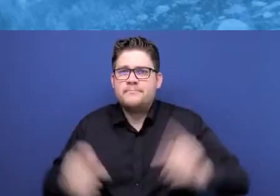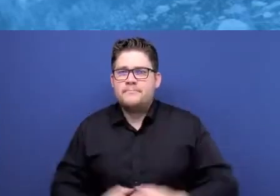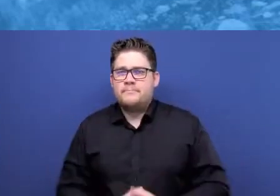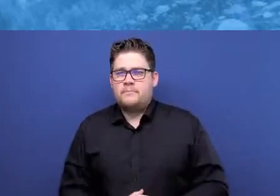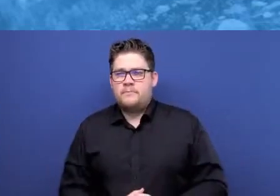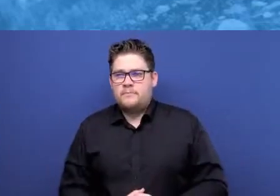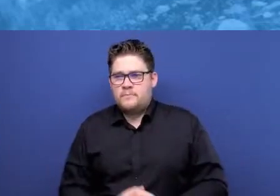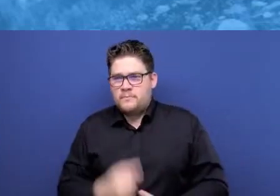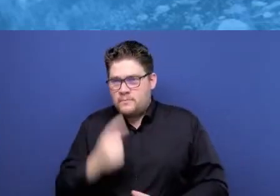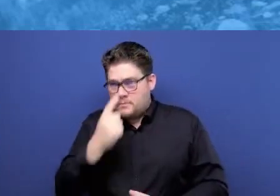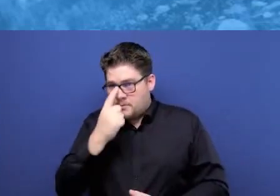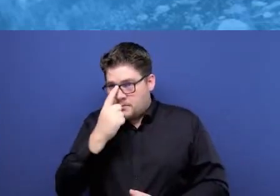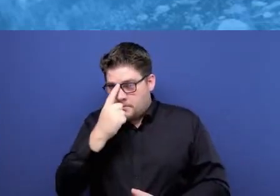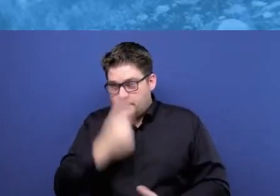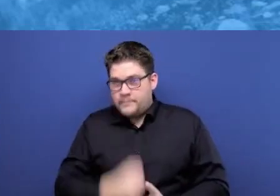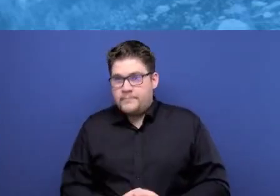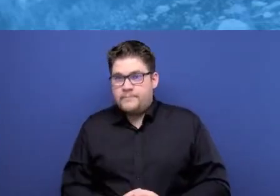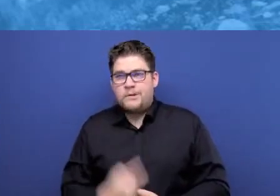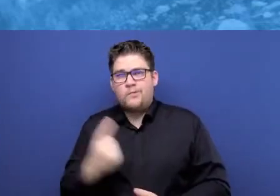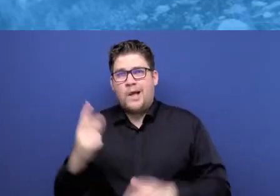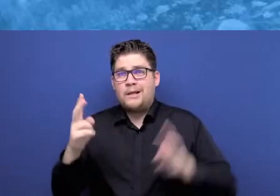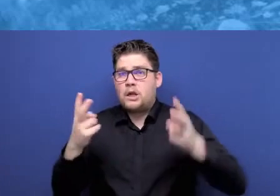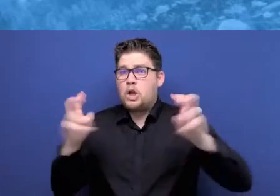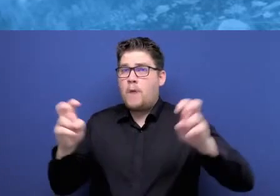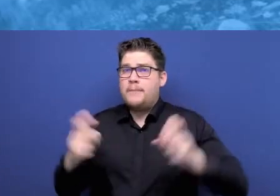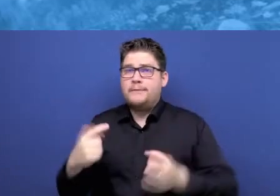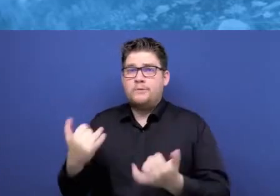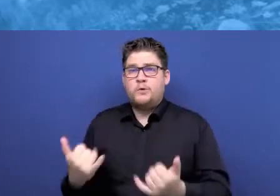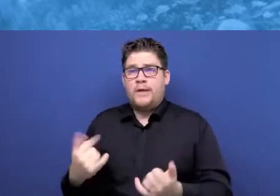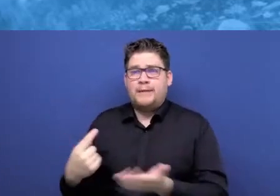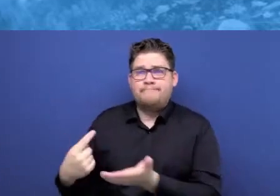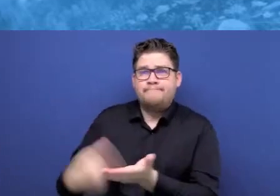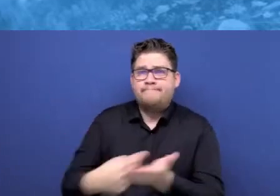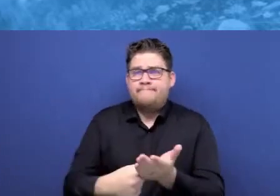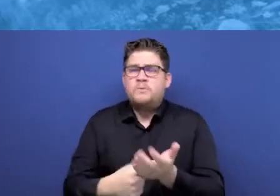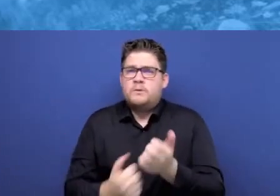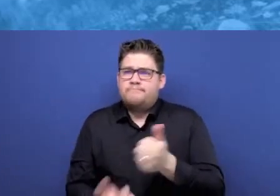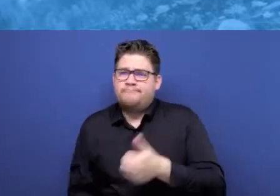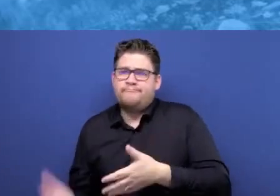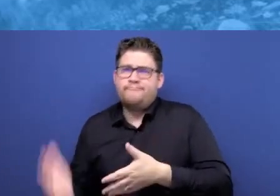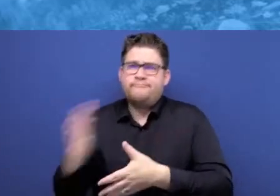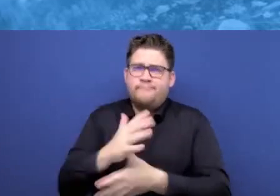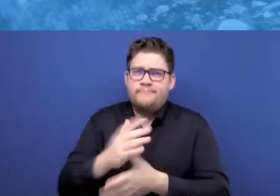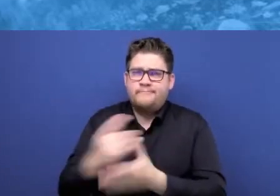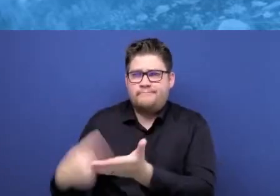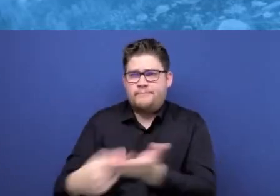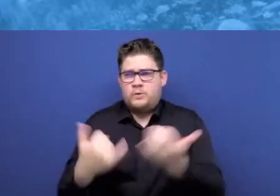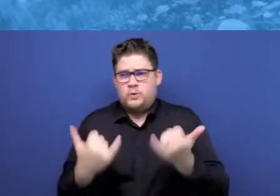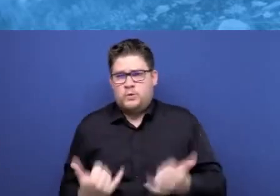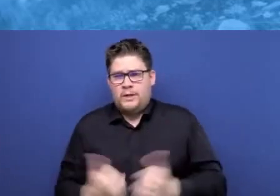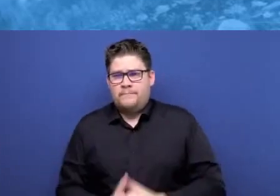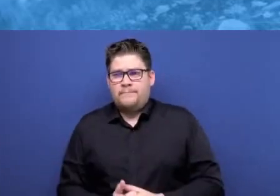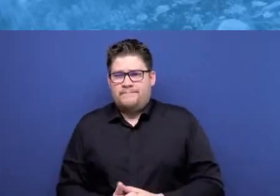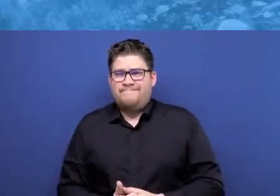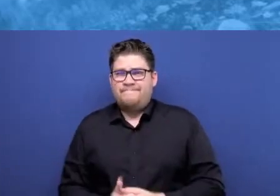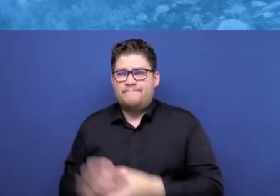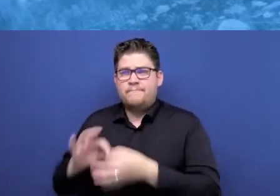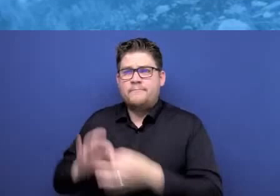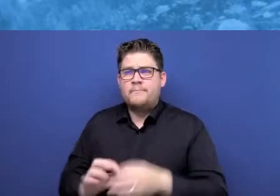really focus on. Uh then it's a most importance to the public of BC is around evacuation